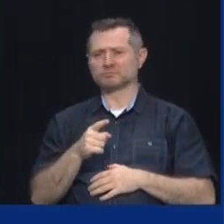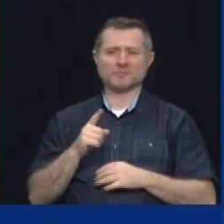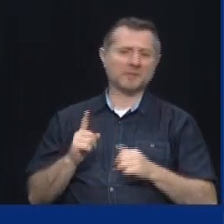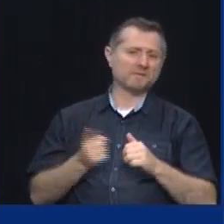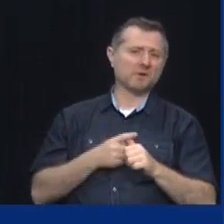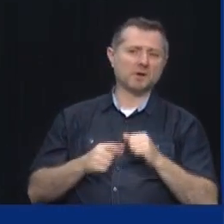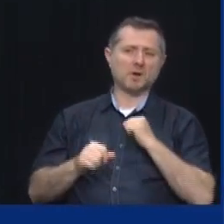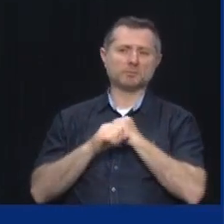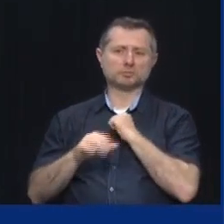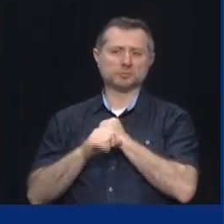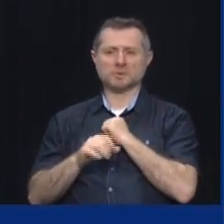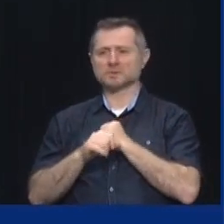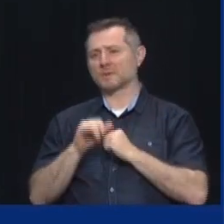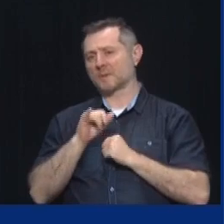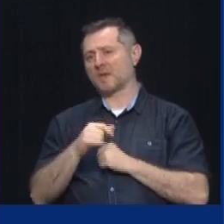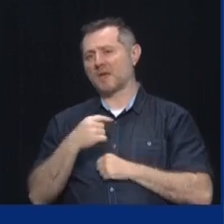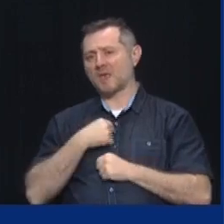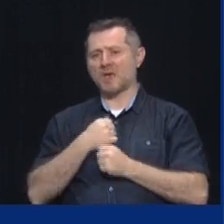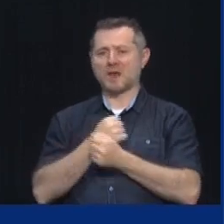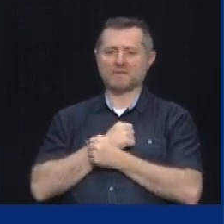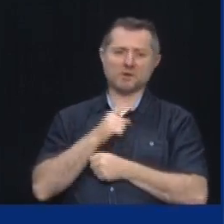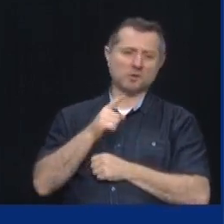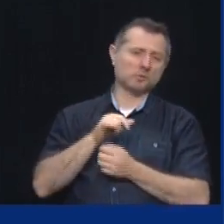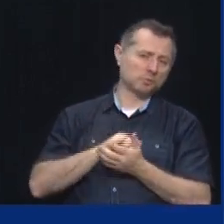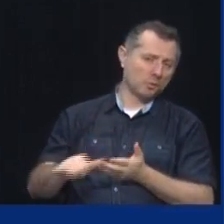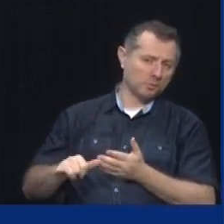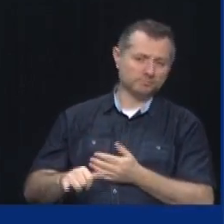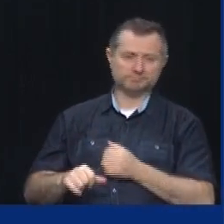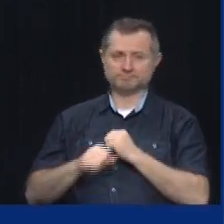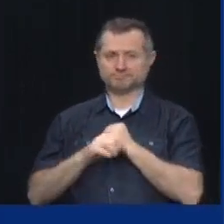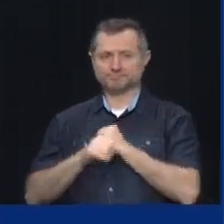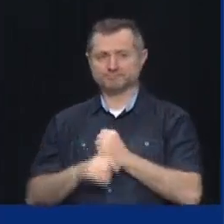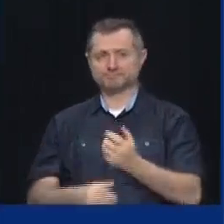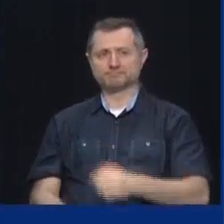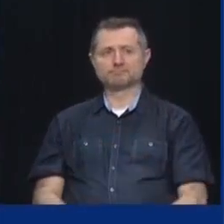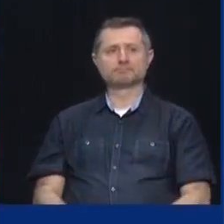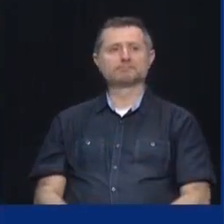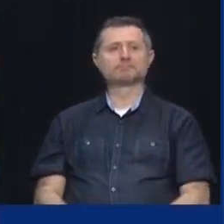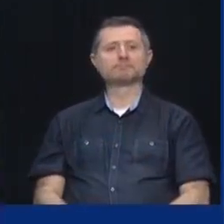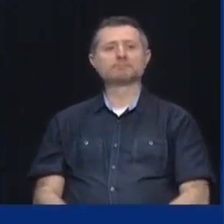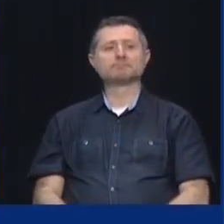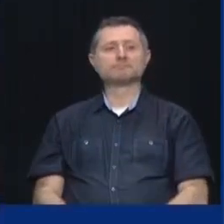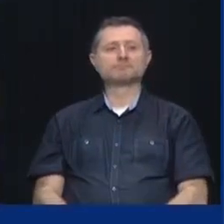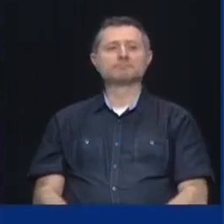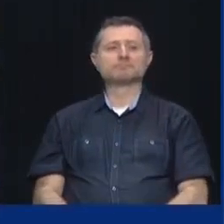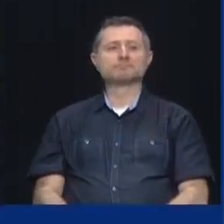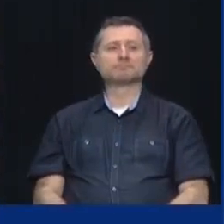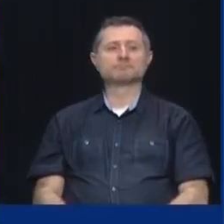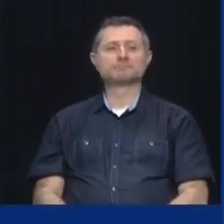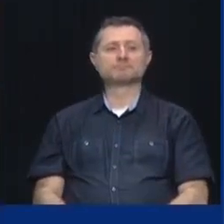FOR PEOPLE. WE JUST HAVE TO GET THE WORD OUT. THAT'S WHAT WE'RE GOING TO BE